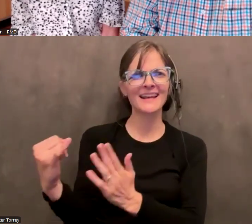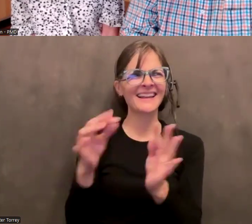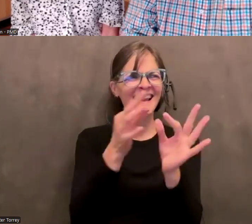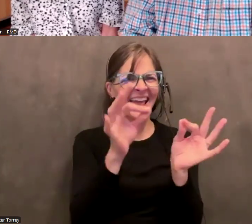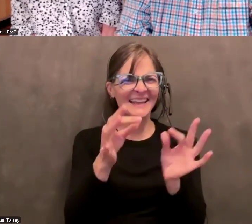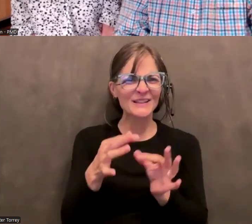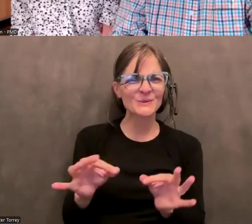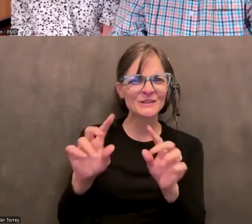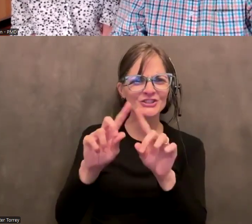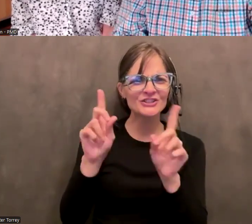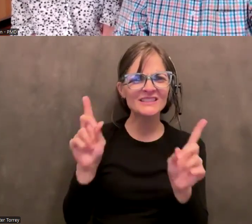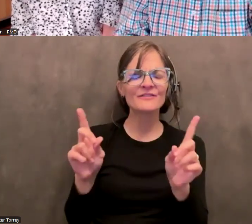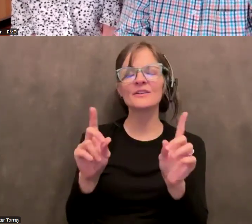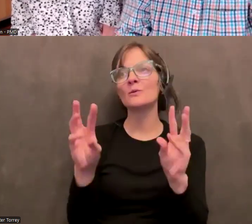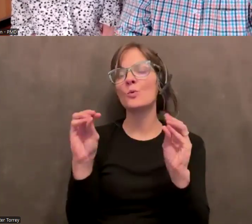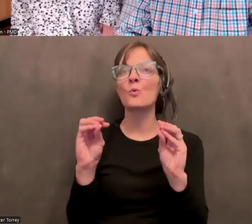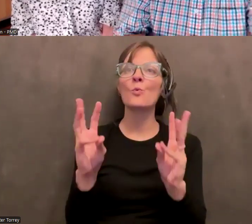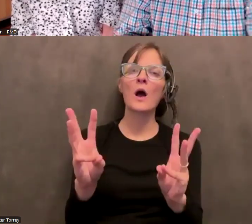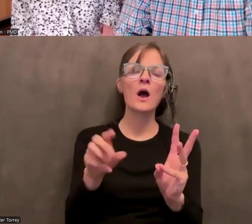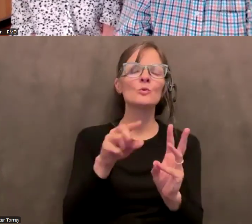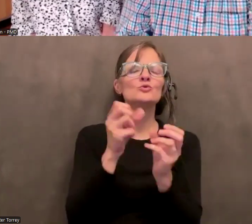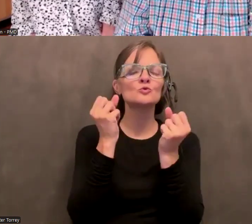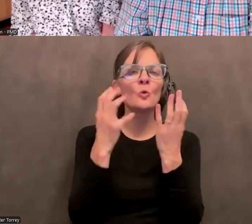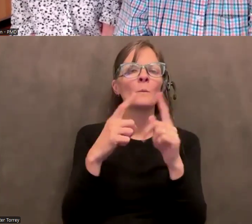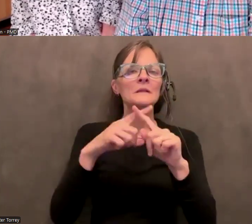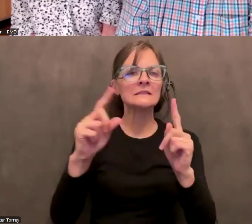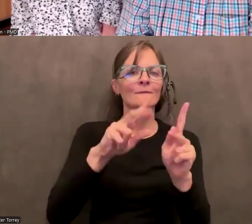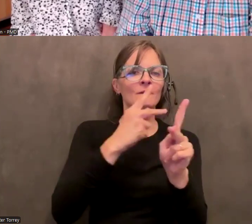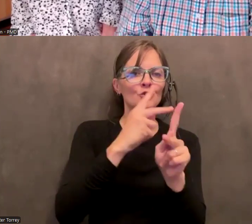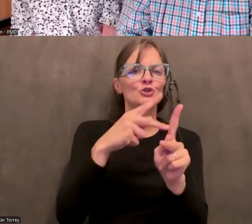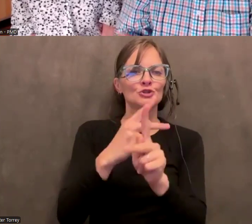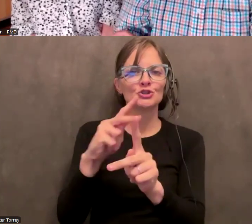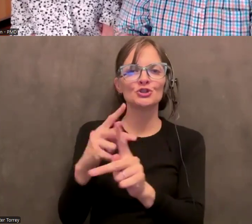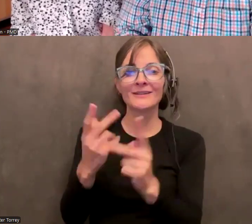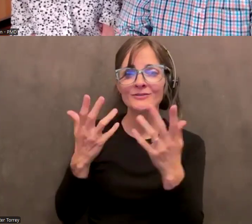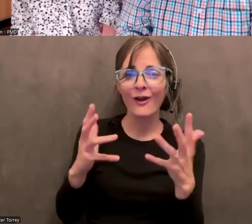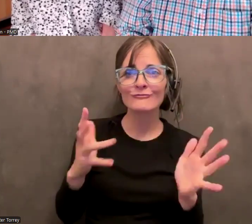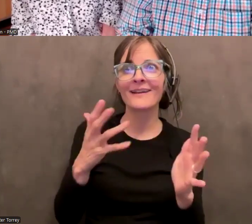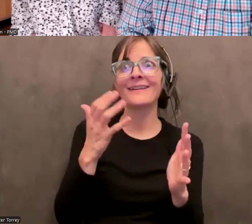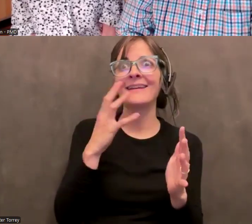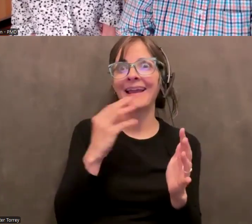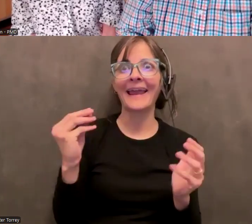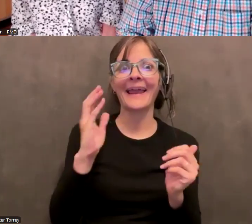The Spanish language work you've done, the future Hmong work that you're going to do. And then of course I learned the new term geofencing